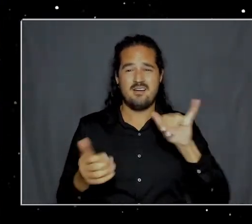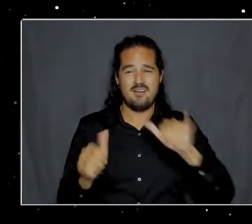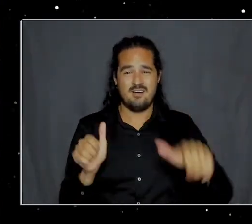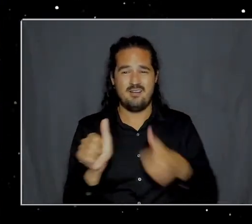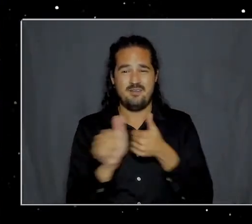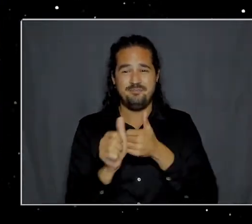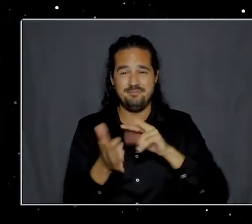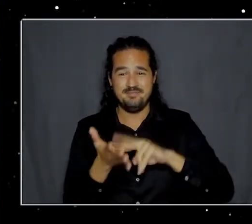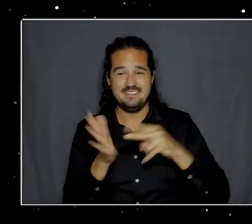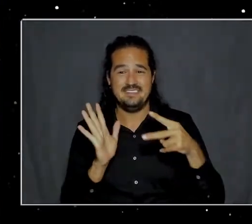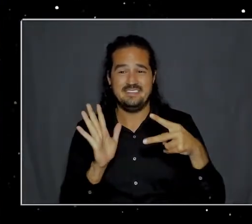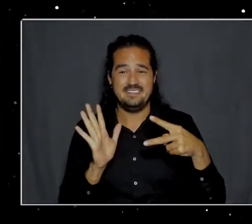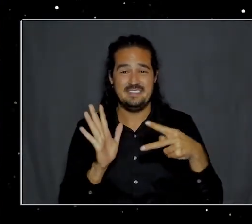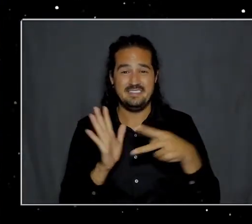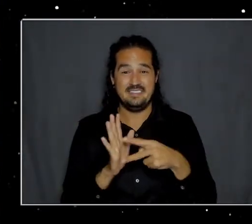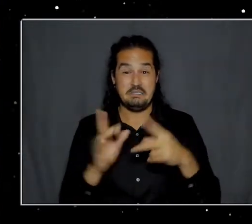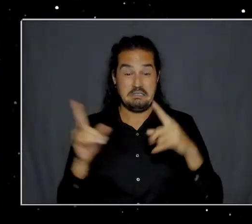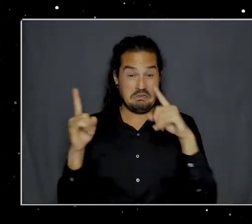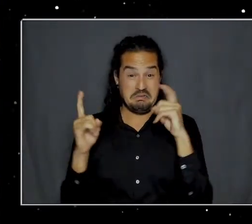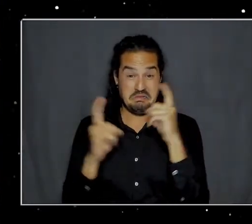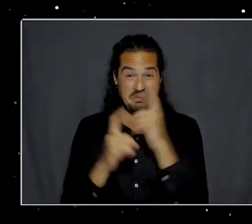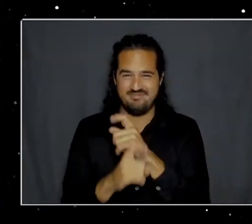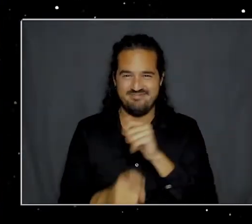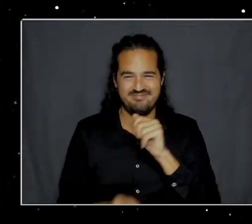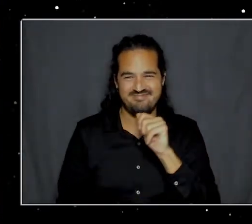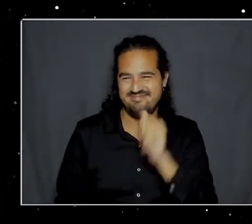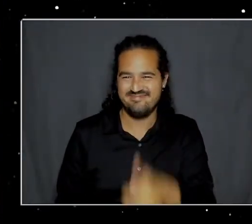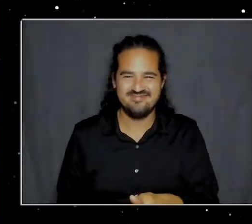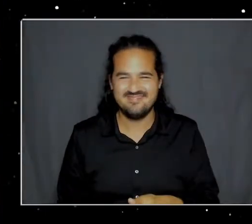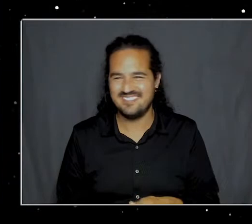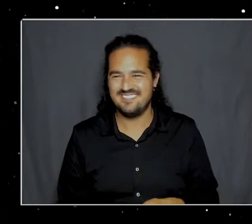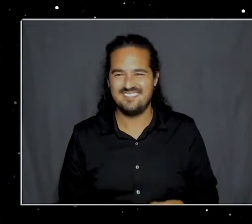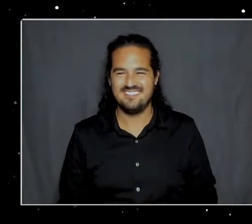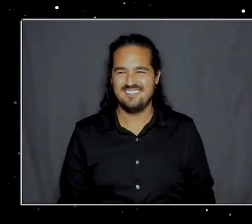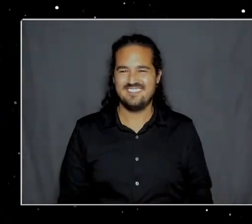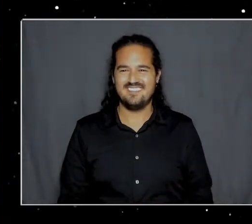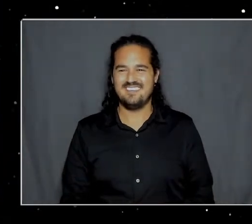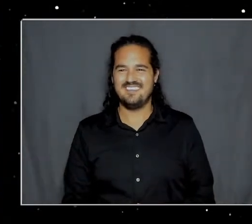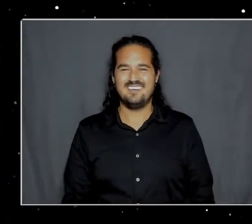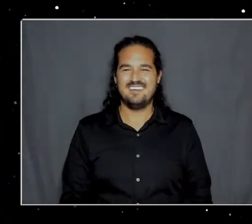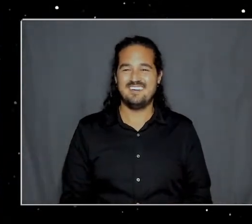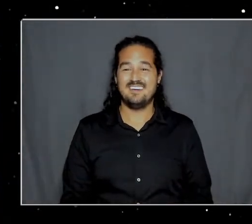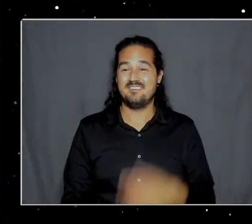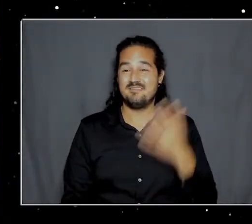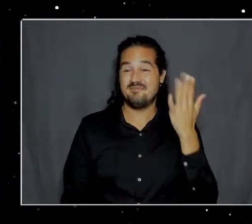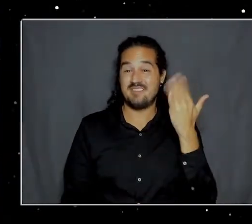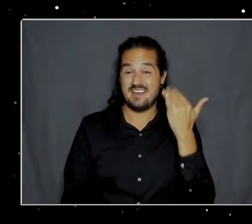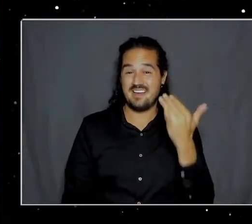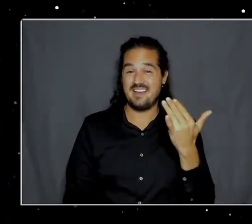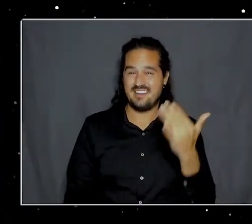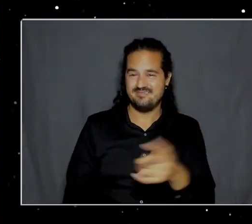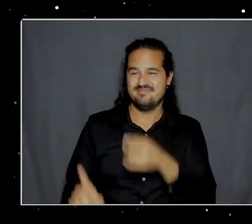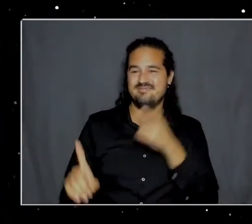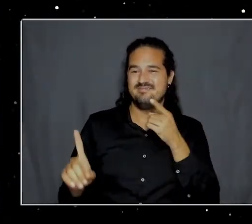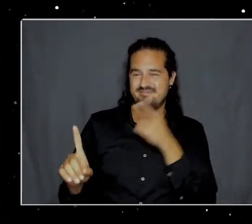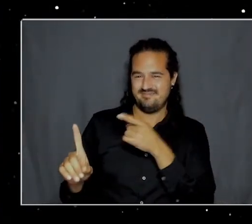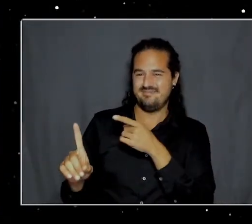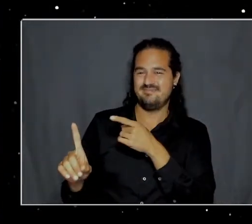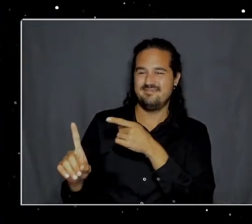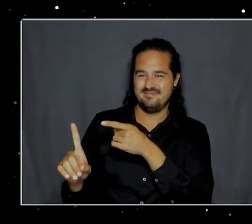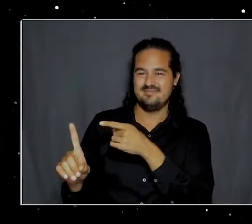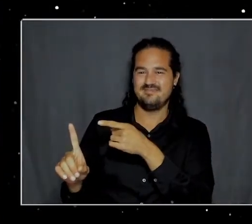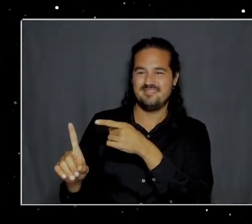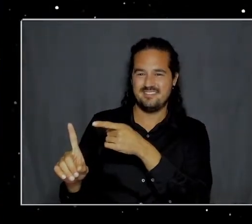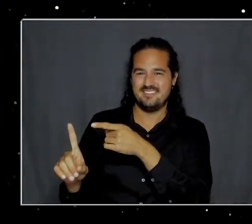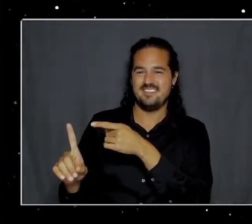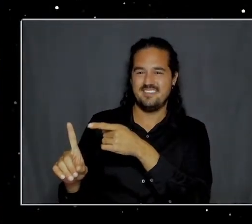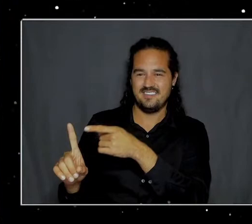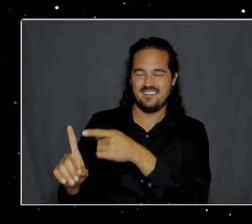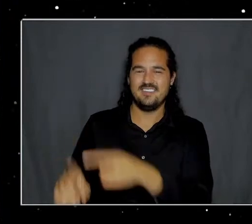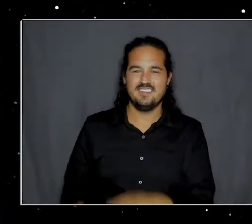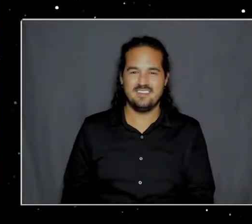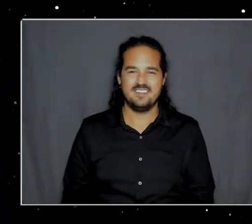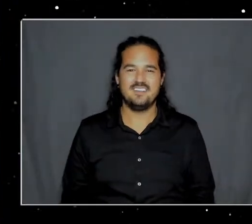AND IT'S NOT SO COMPLICATED